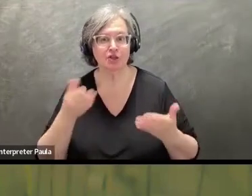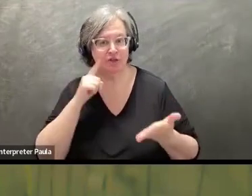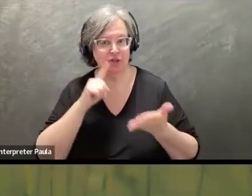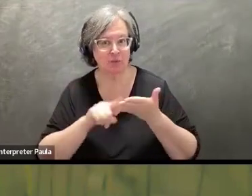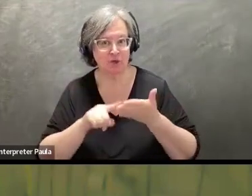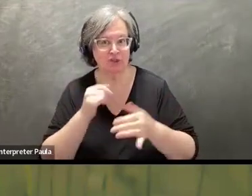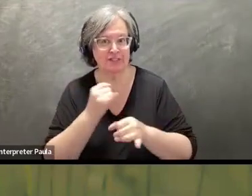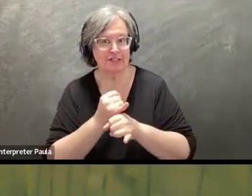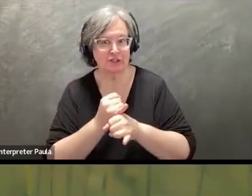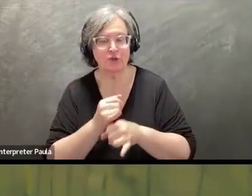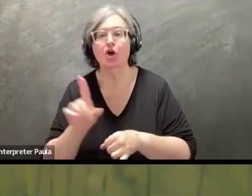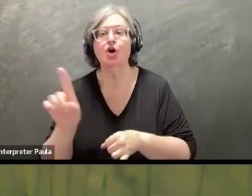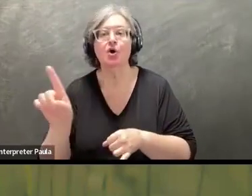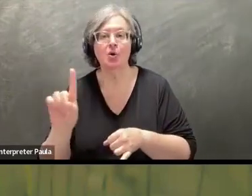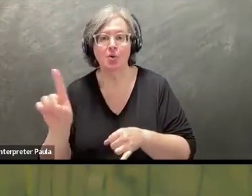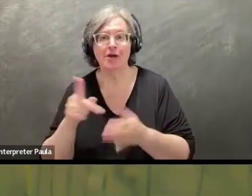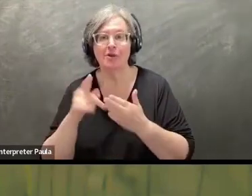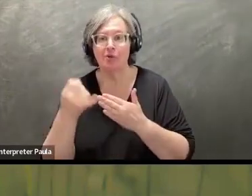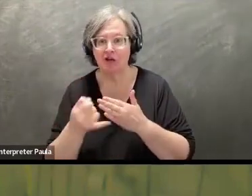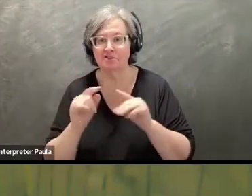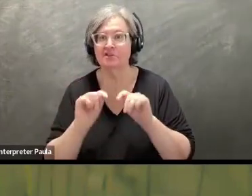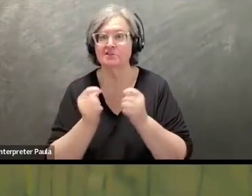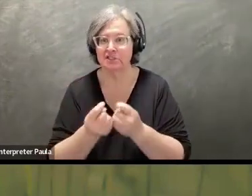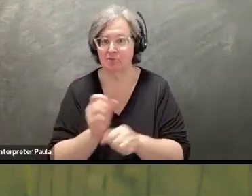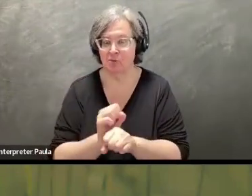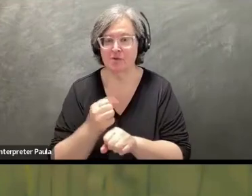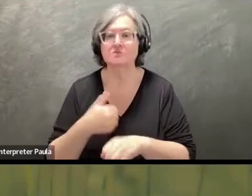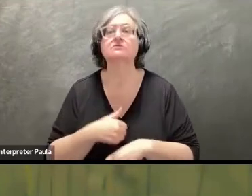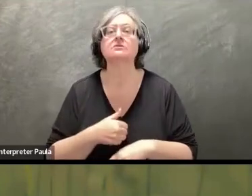works. We are funded by the Administration for Community